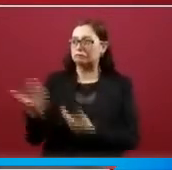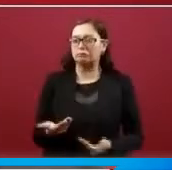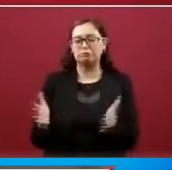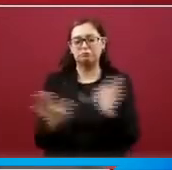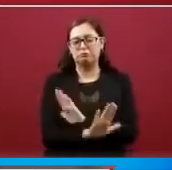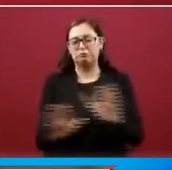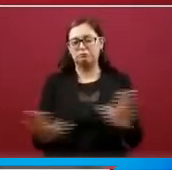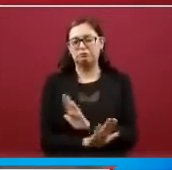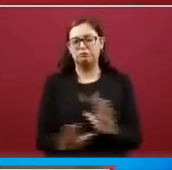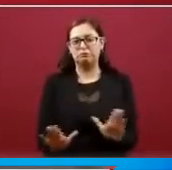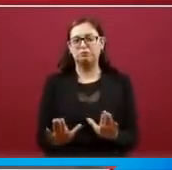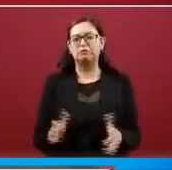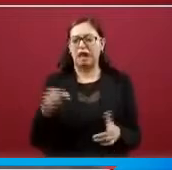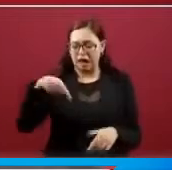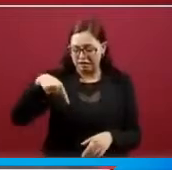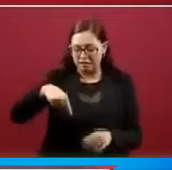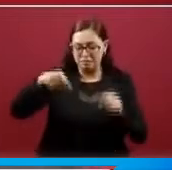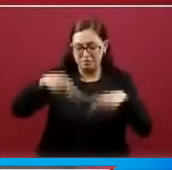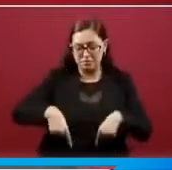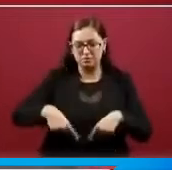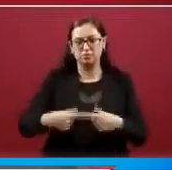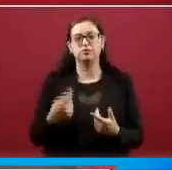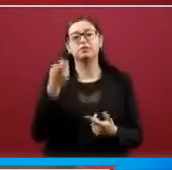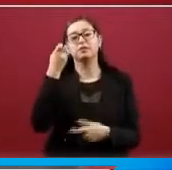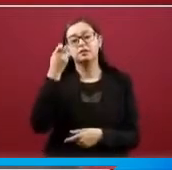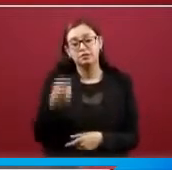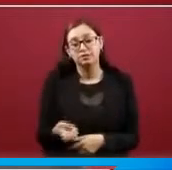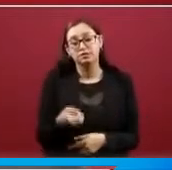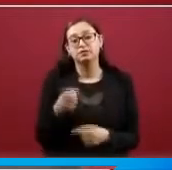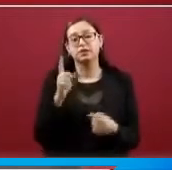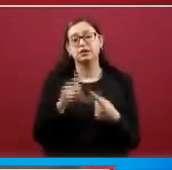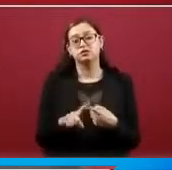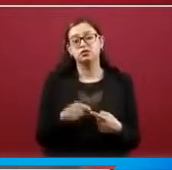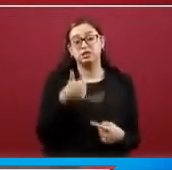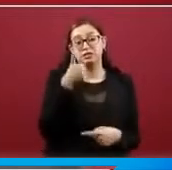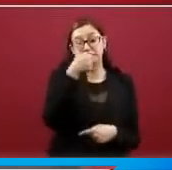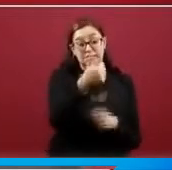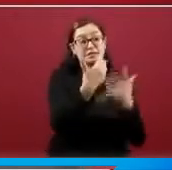The Refinery Project in Dos Bocas Tabasco is budgeted it will be completed in three years